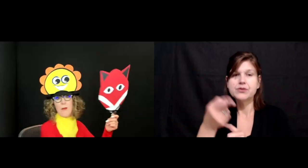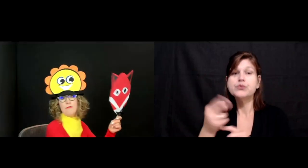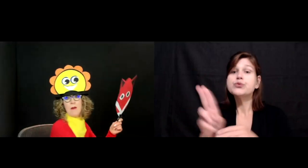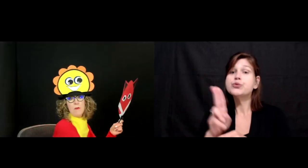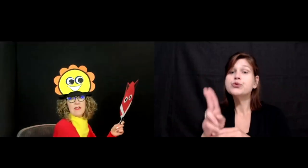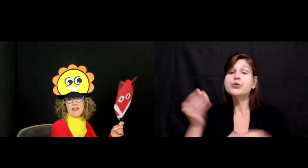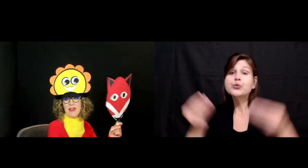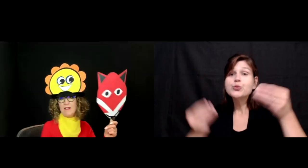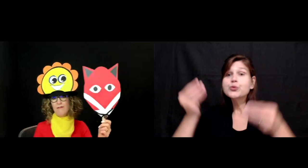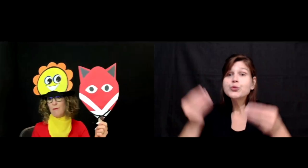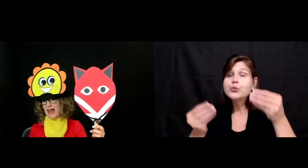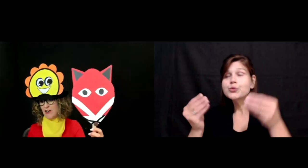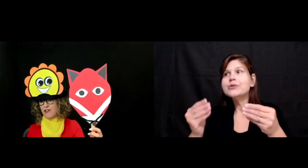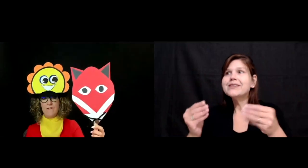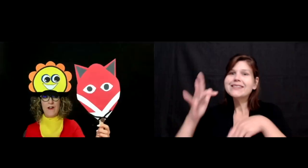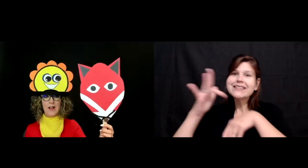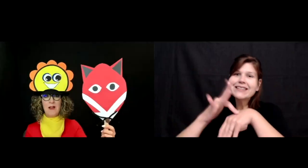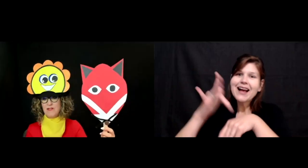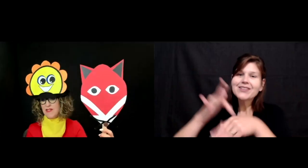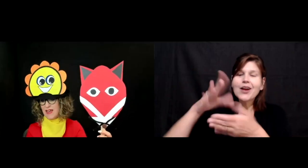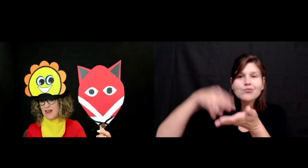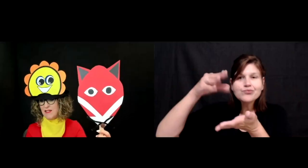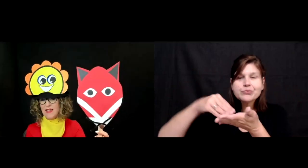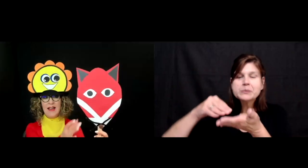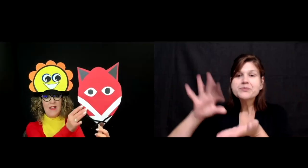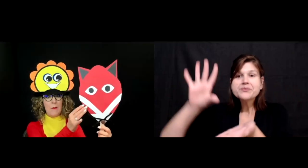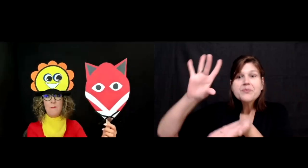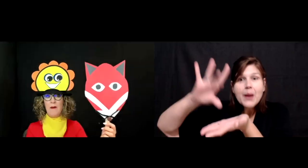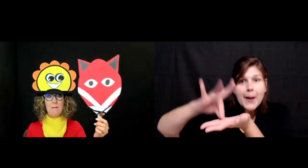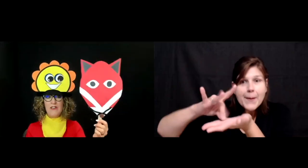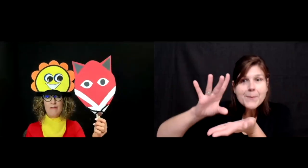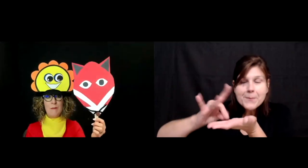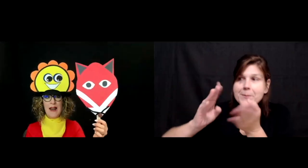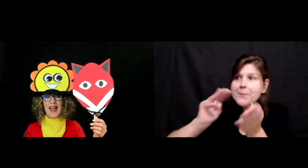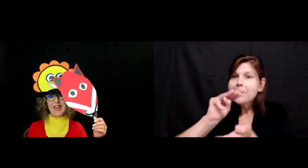They promote tactile discrimination and fine motor skills. They promote imaginary play.